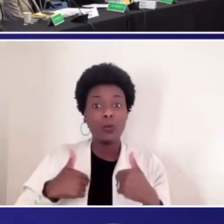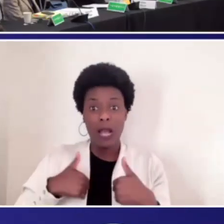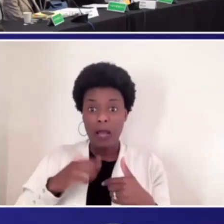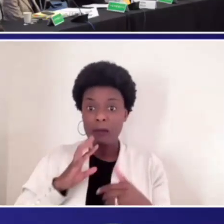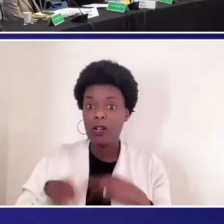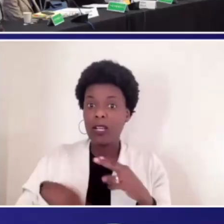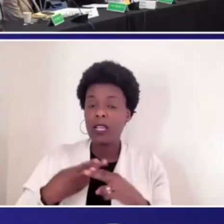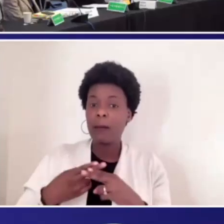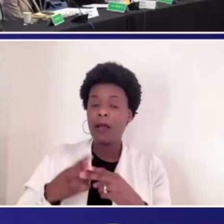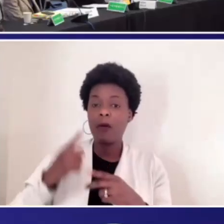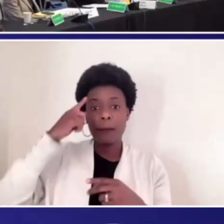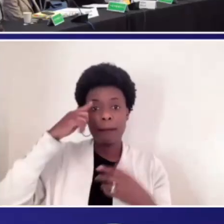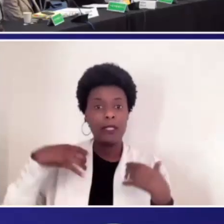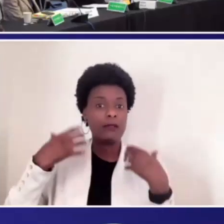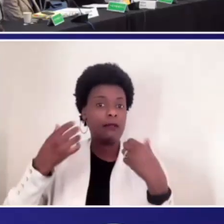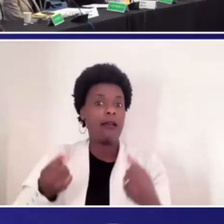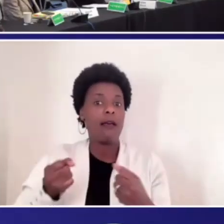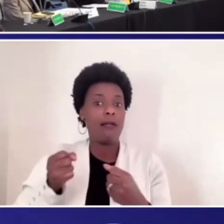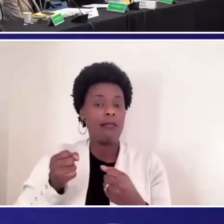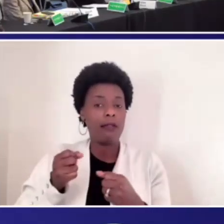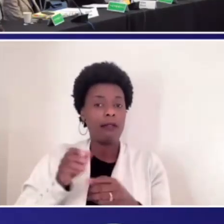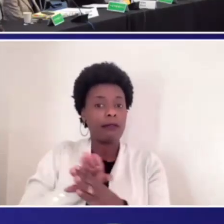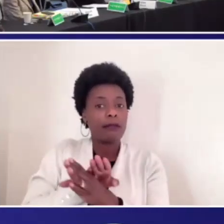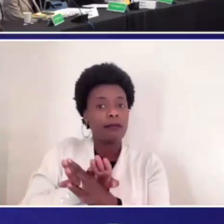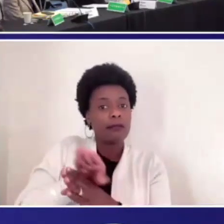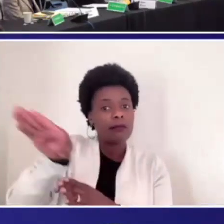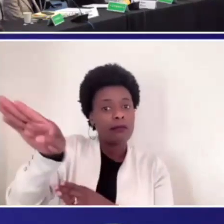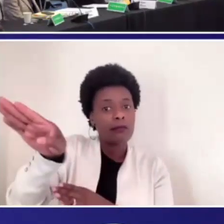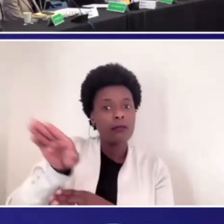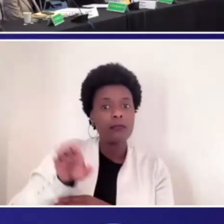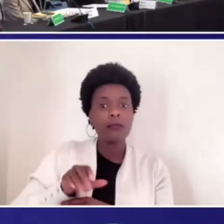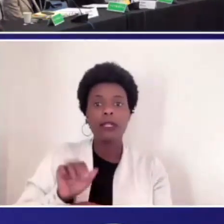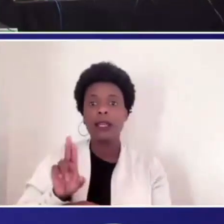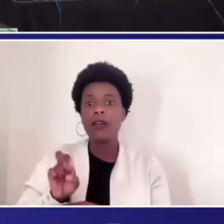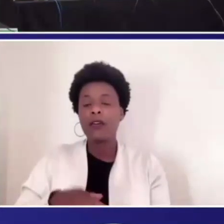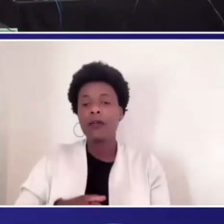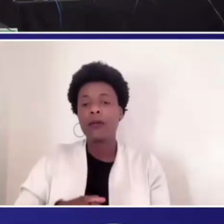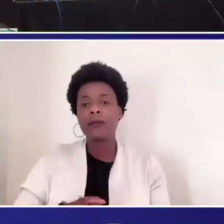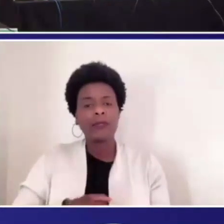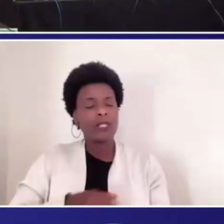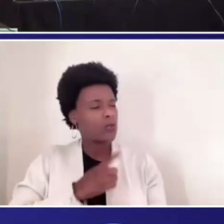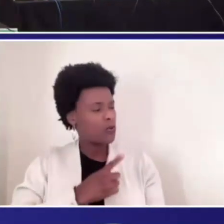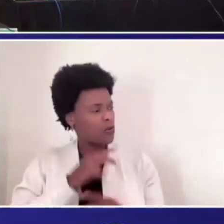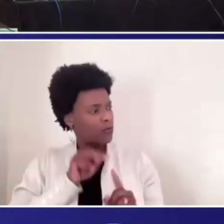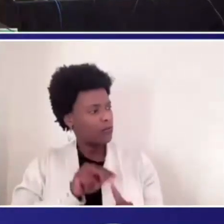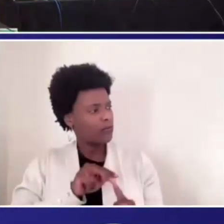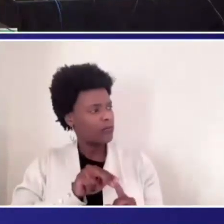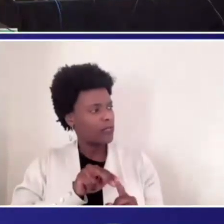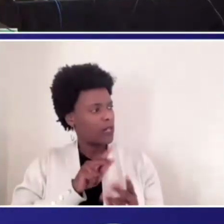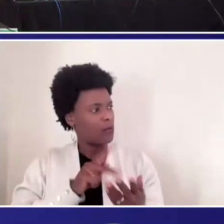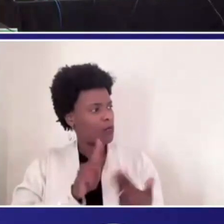mental health care. So is it your view that a program at the doctoral level is an indication of that?